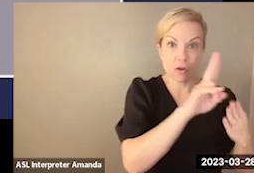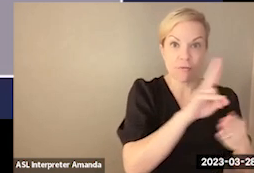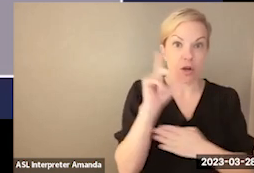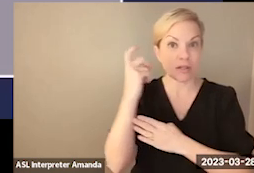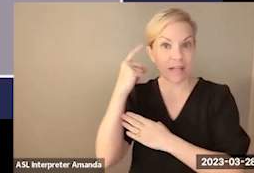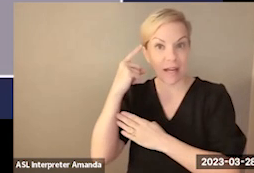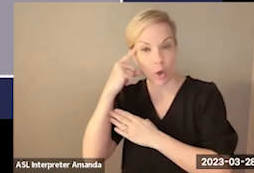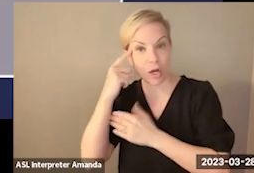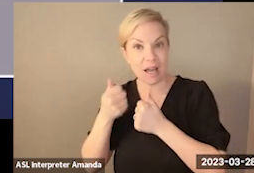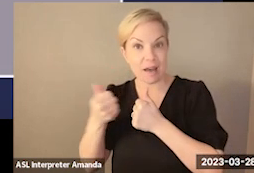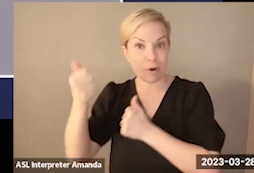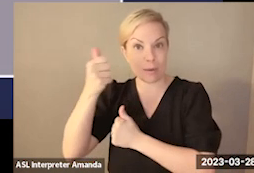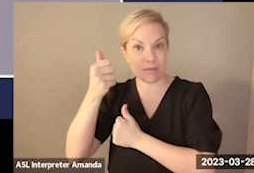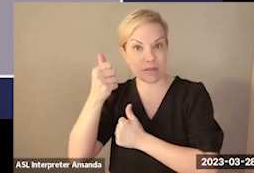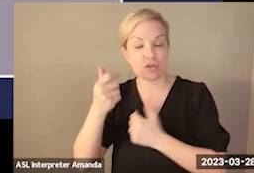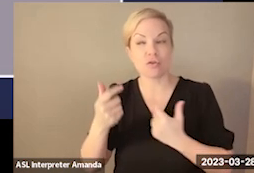Debbie Stine, Science & Technology Policy Academy: they have to.